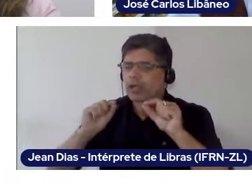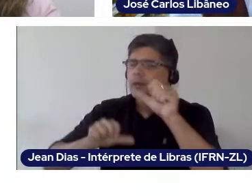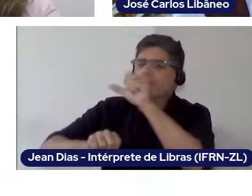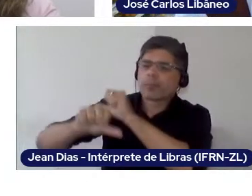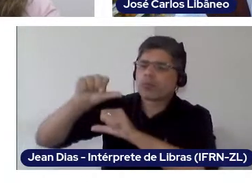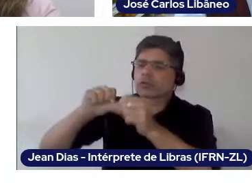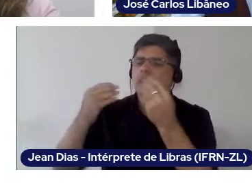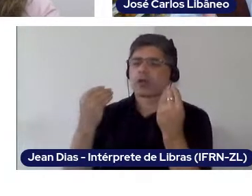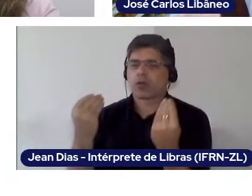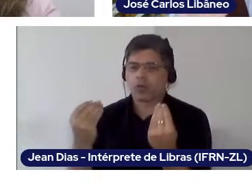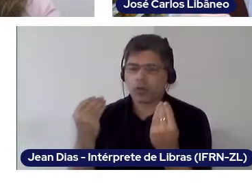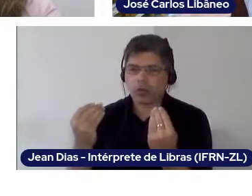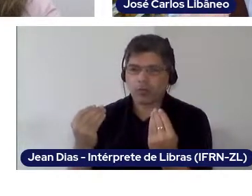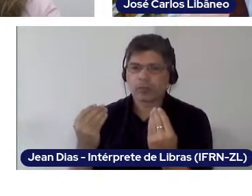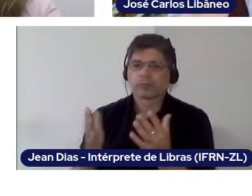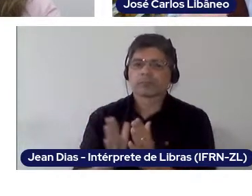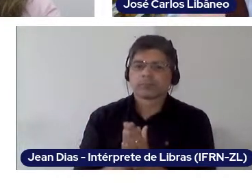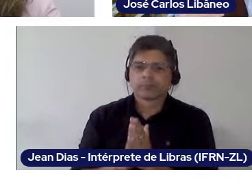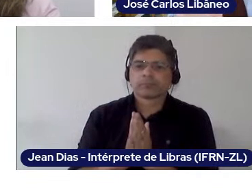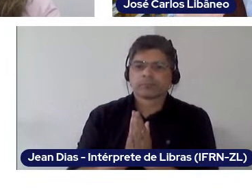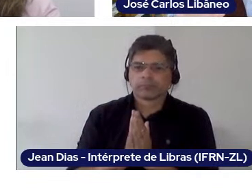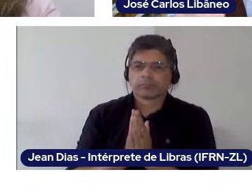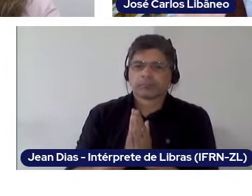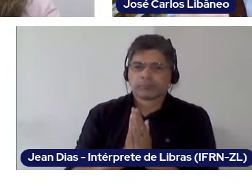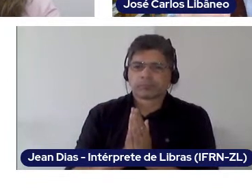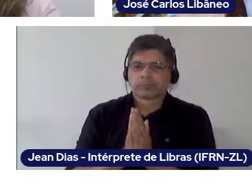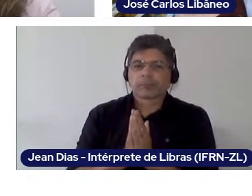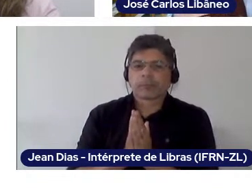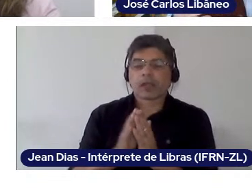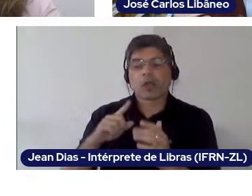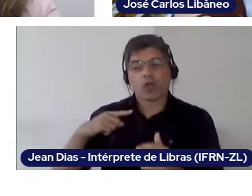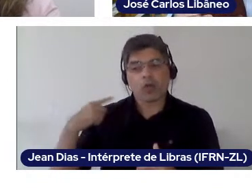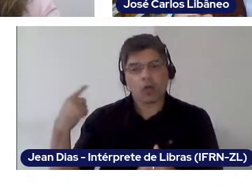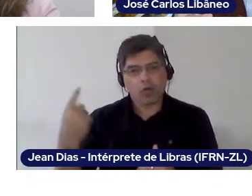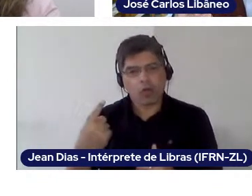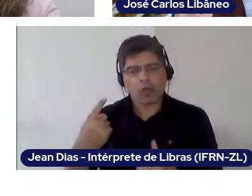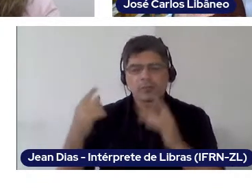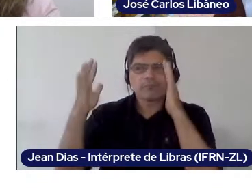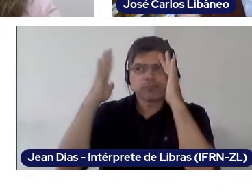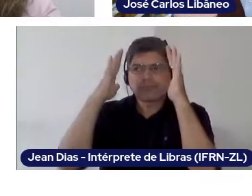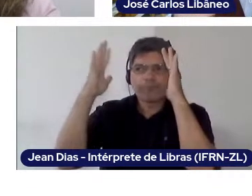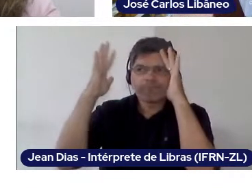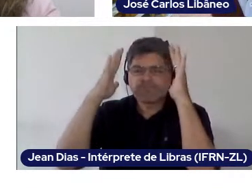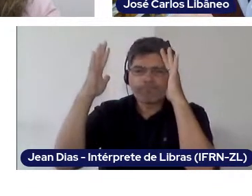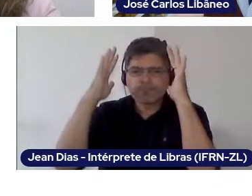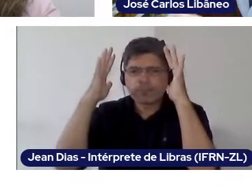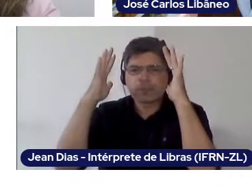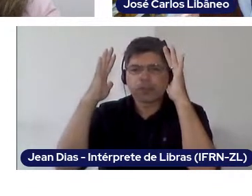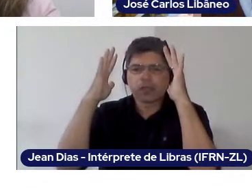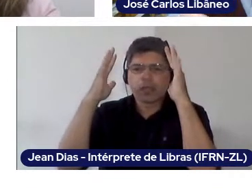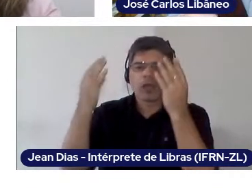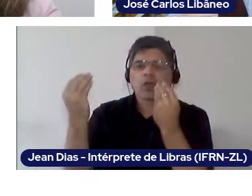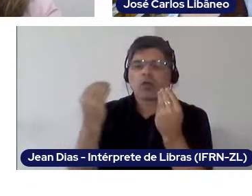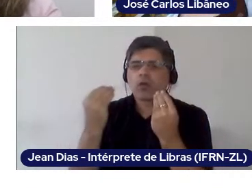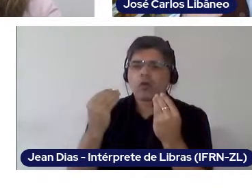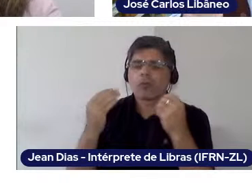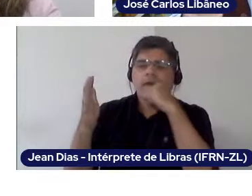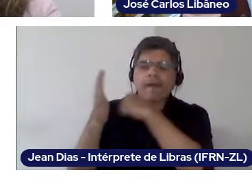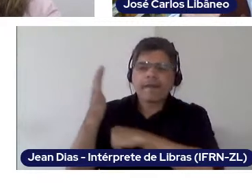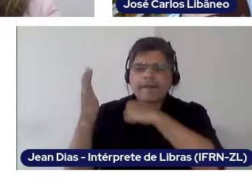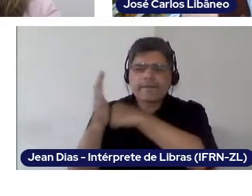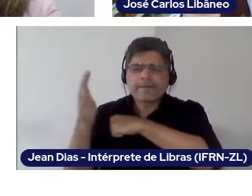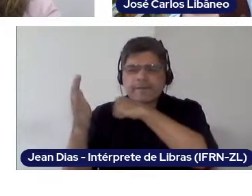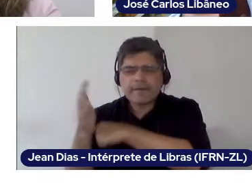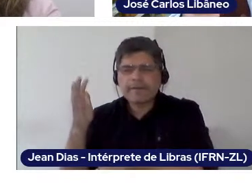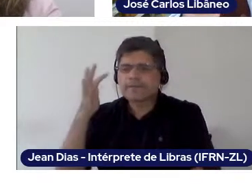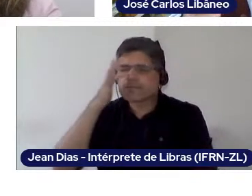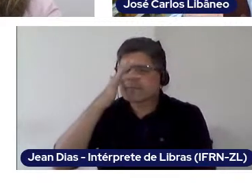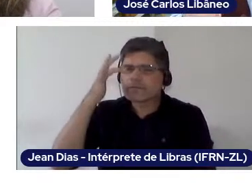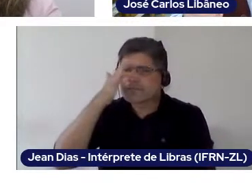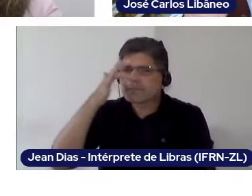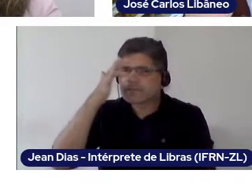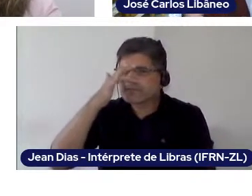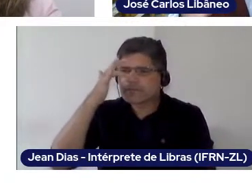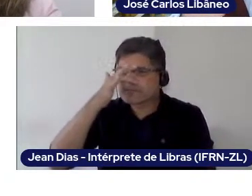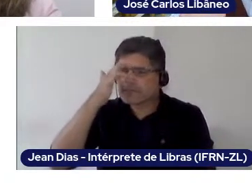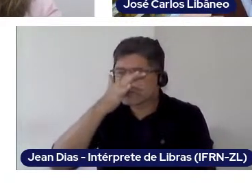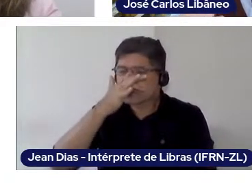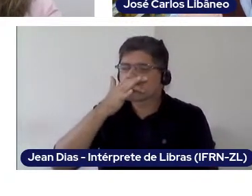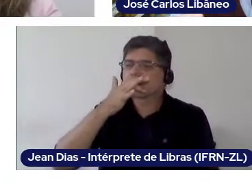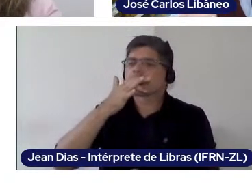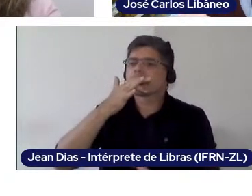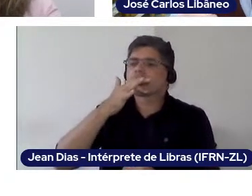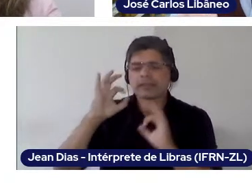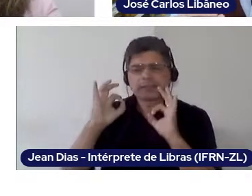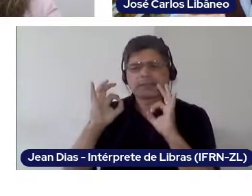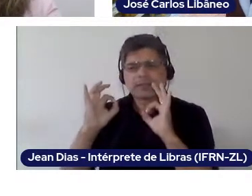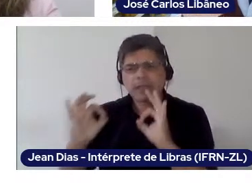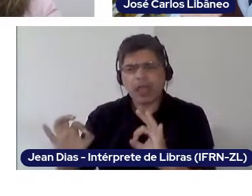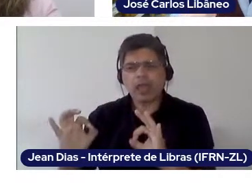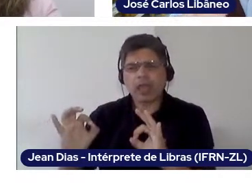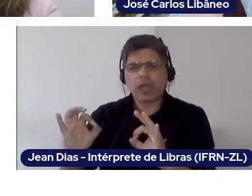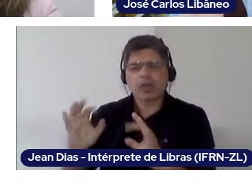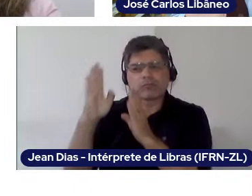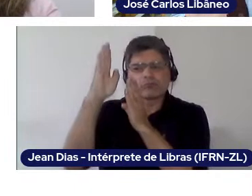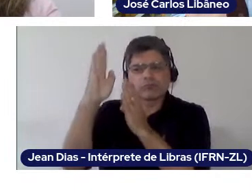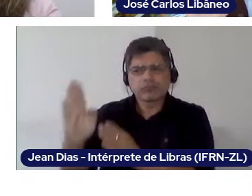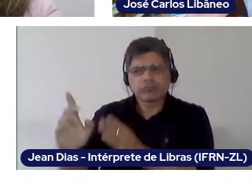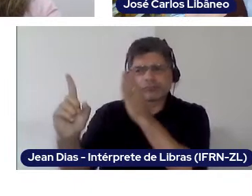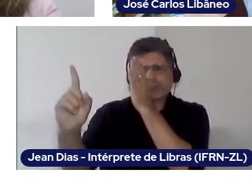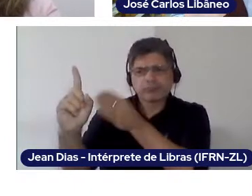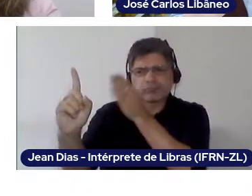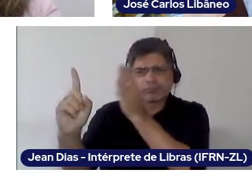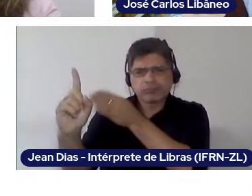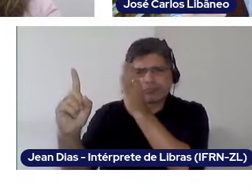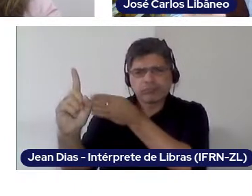We have to be thinking about forms of resistance, but ones that are effective.